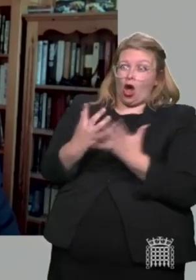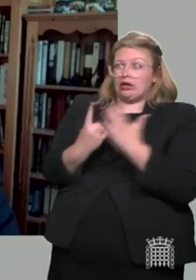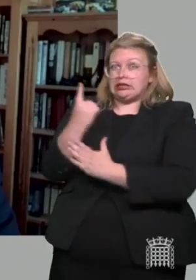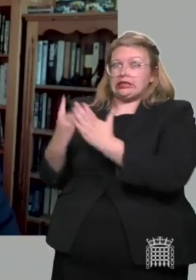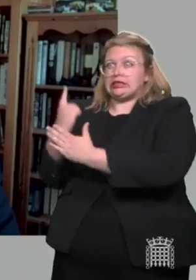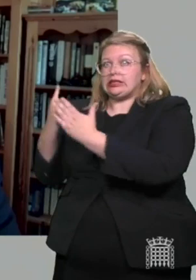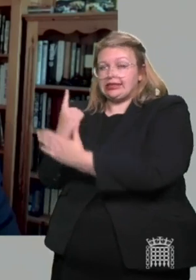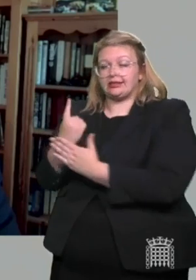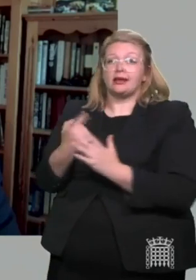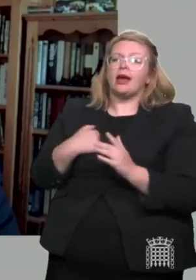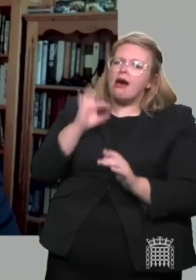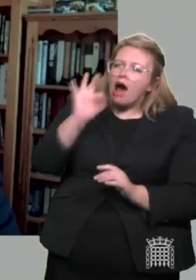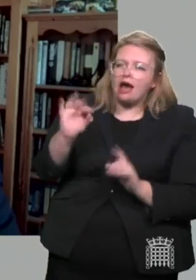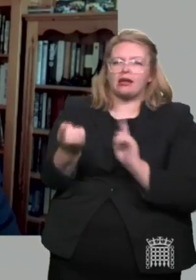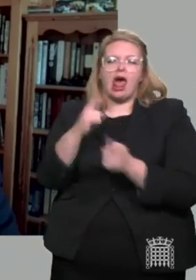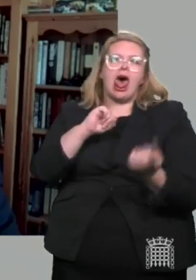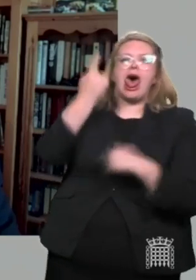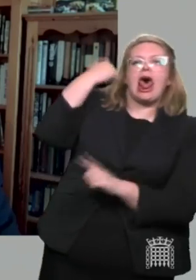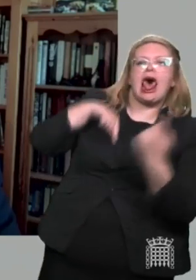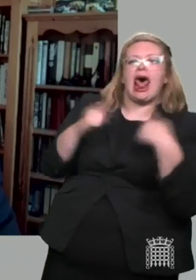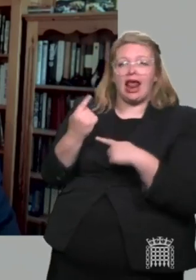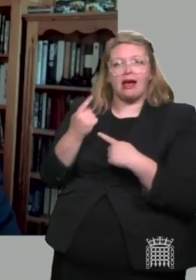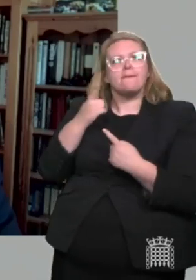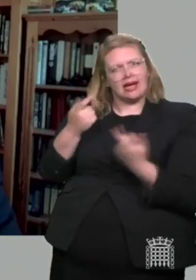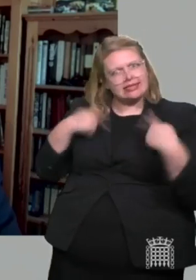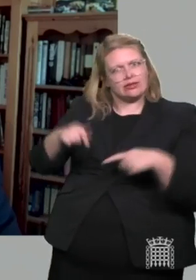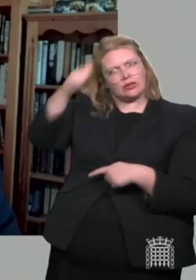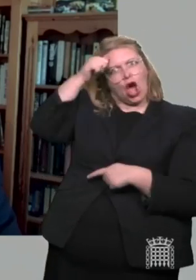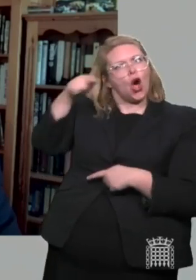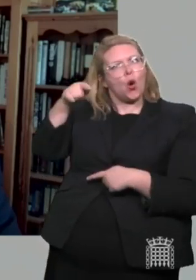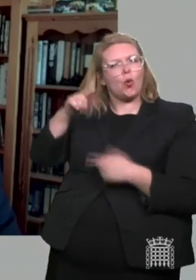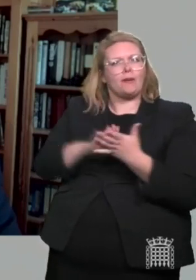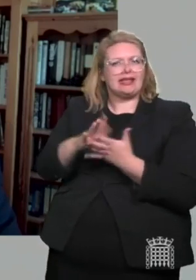but these questions simply are not going to go away. When exactly was money funnelled through